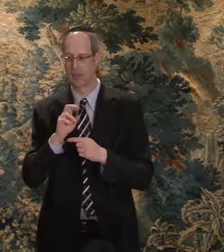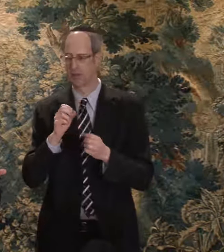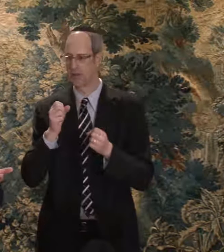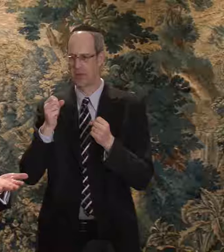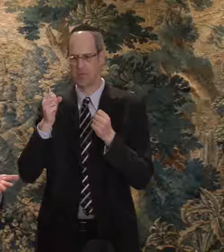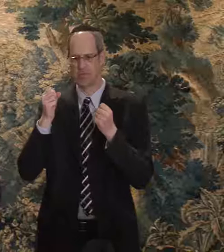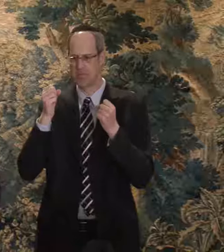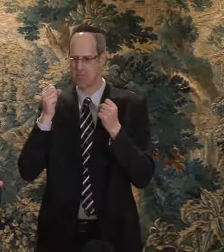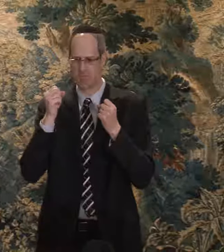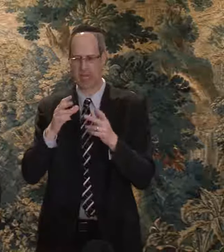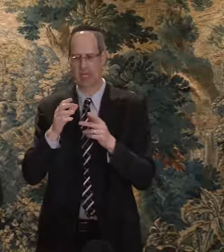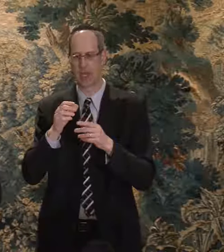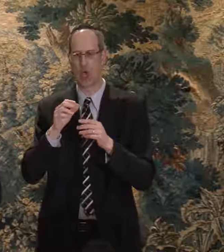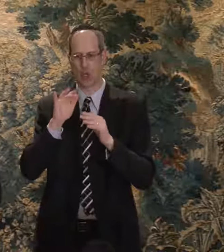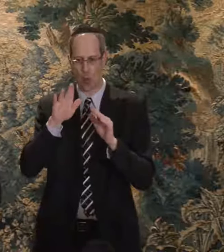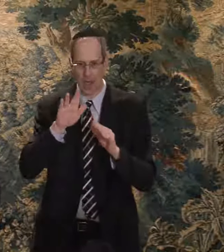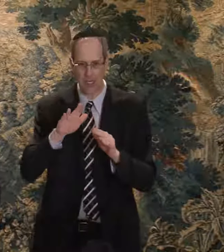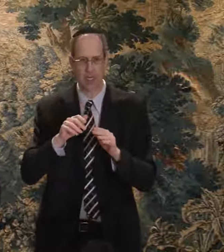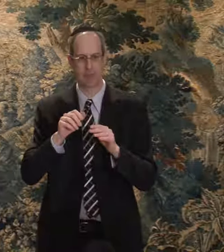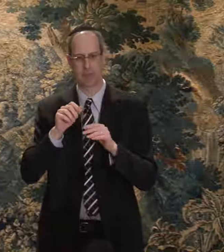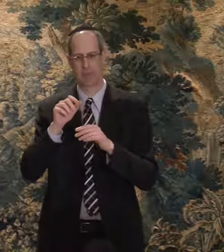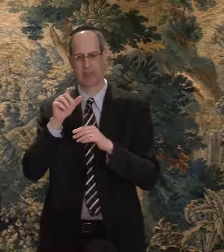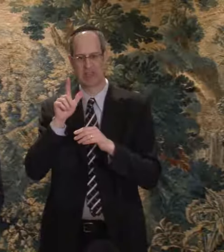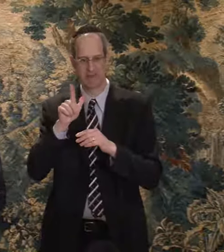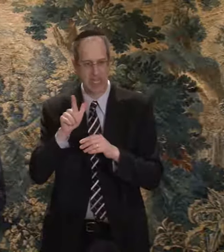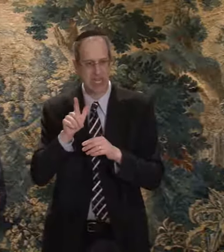carnival of iam came from Lavy the Robin came from Shimon what's so special about